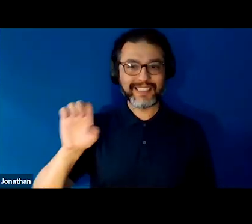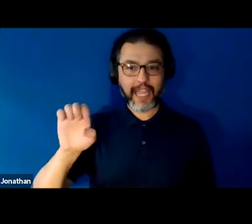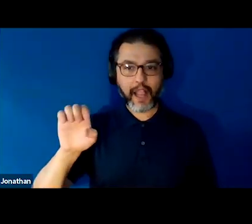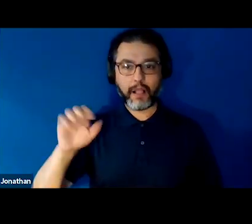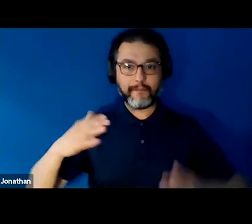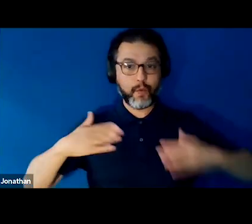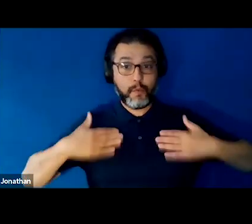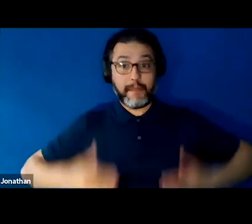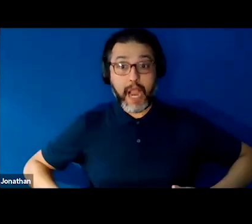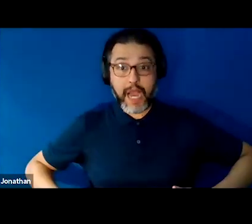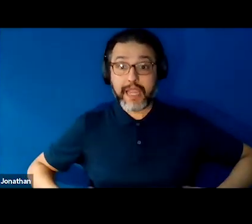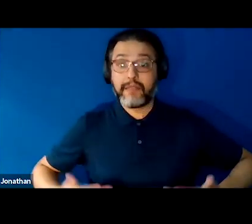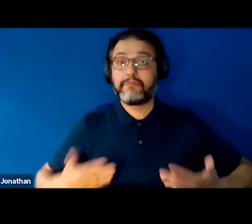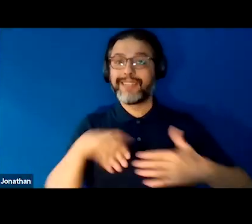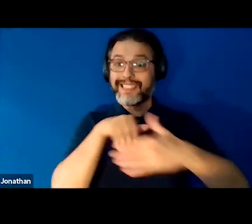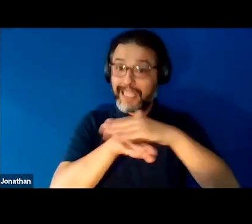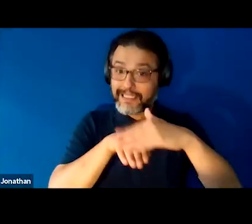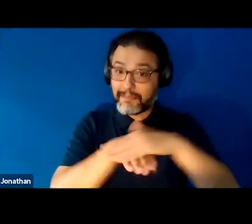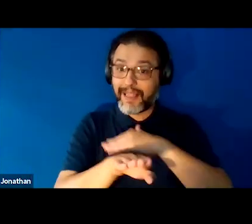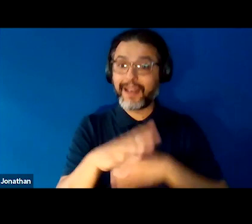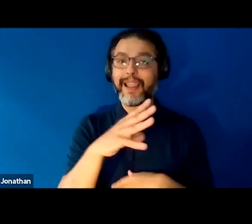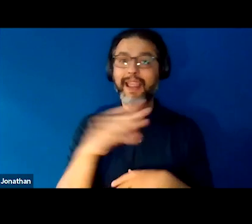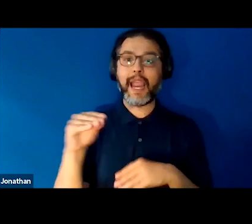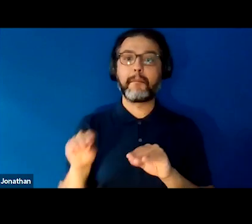and mobility?